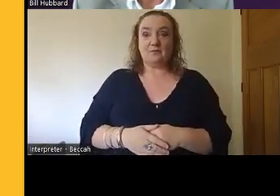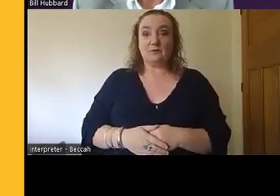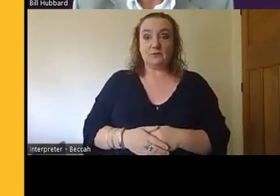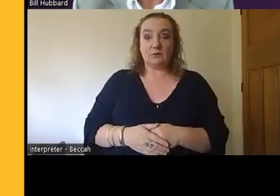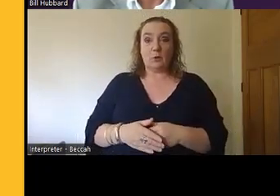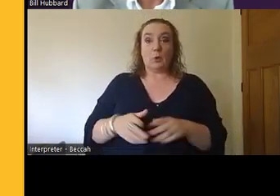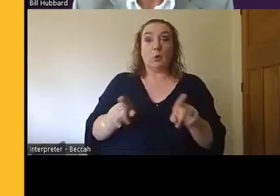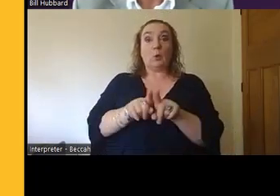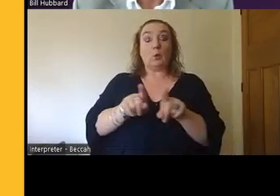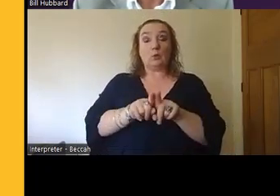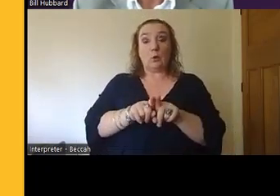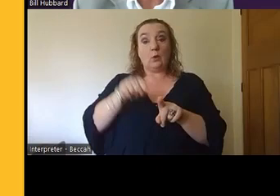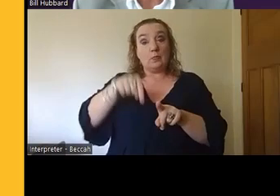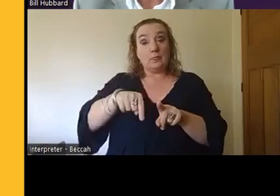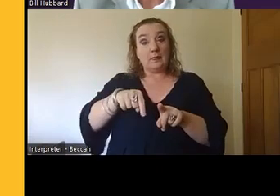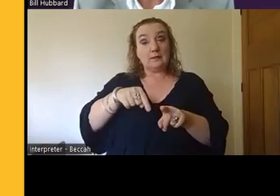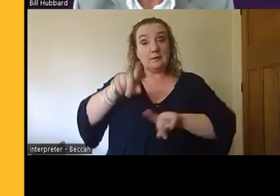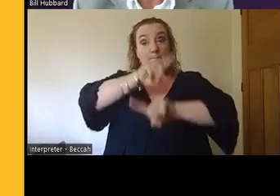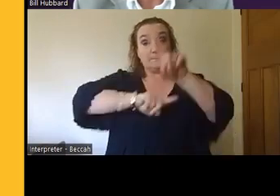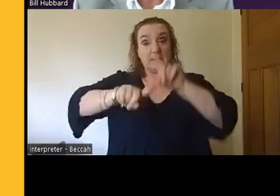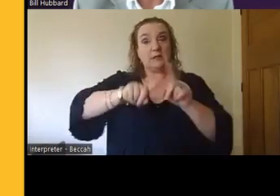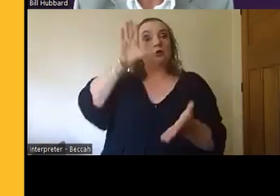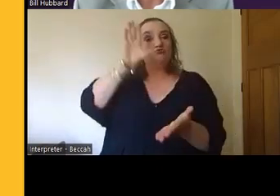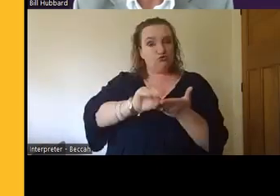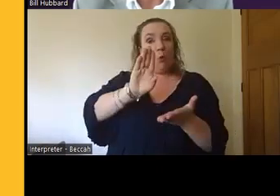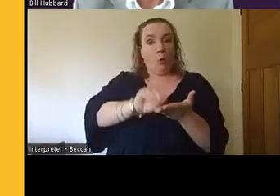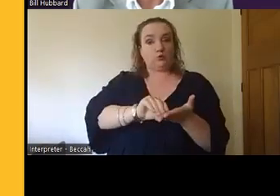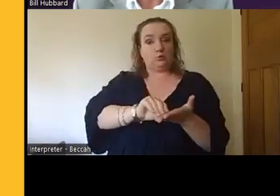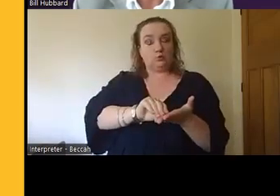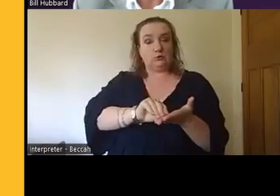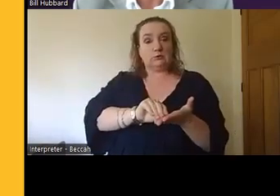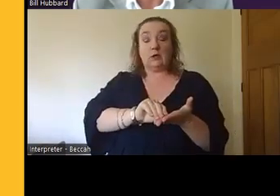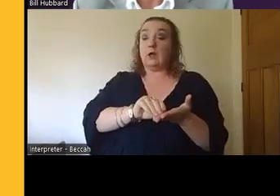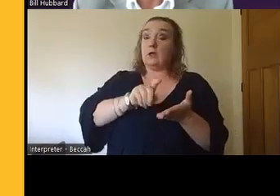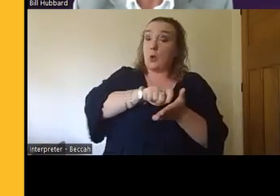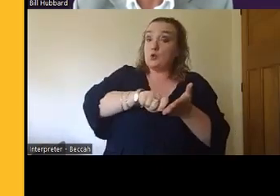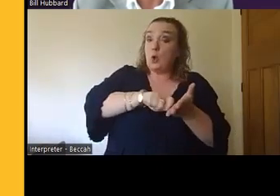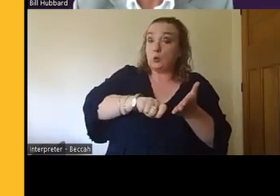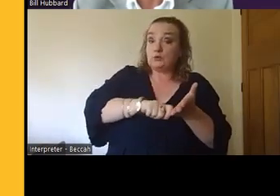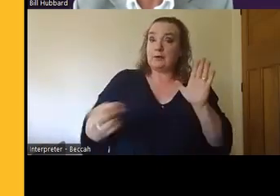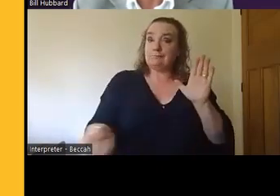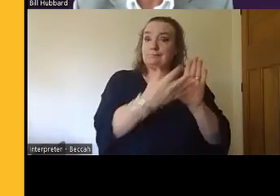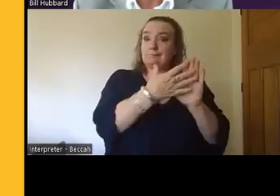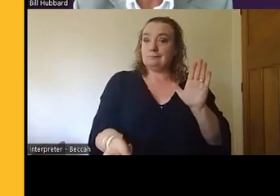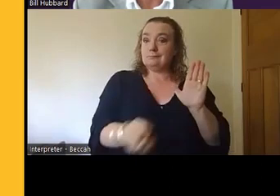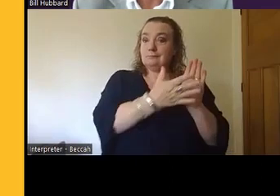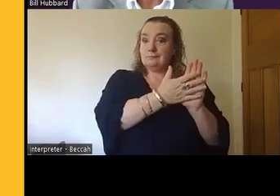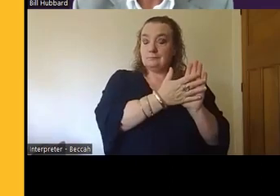that this meeting has been recorded, and that the notes, the presentation notes that you're seeing during the session,